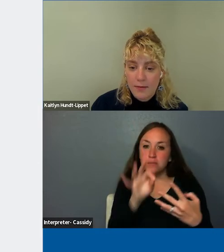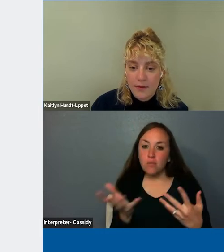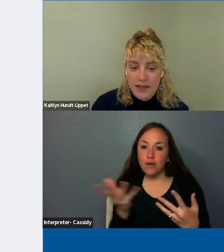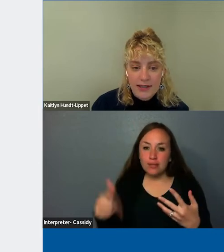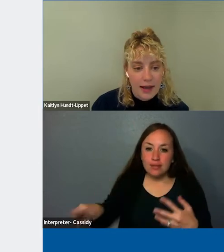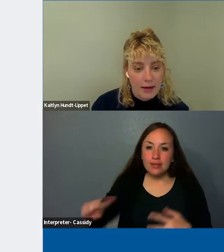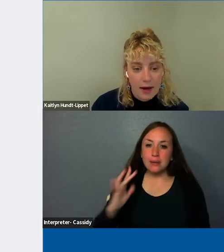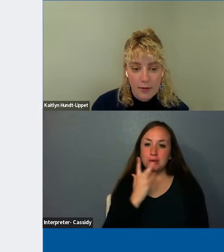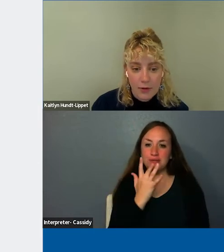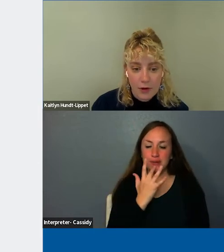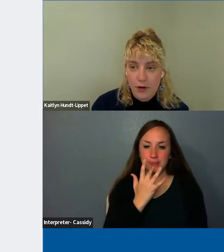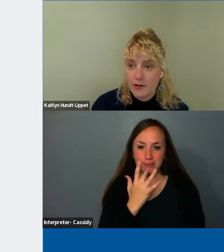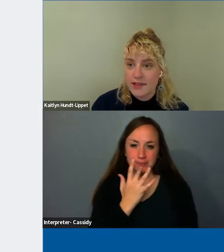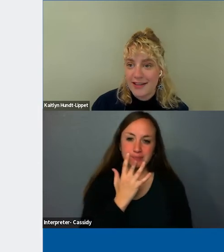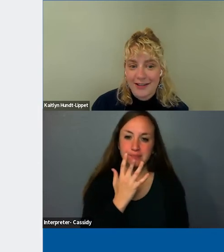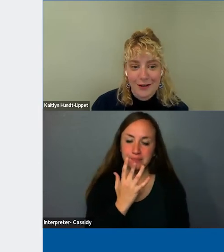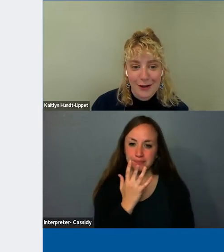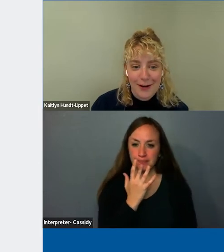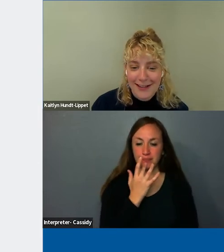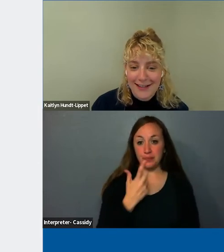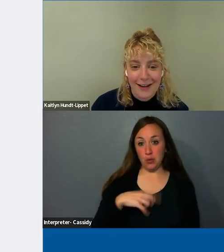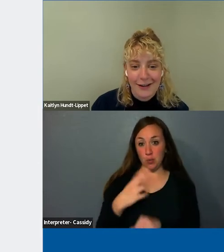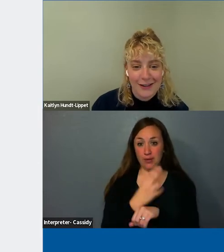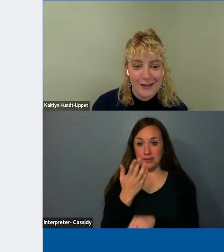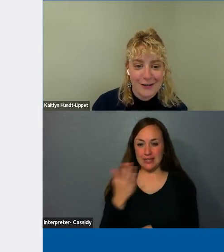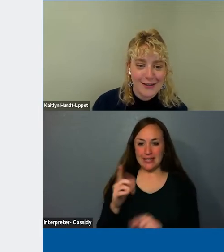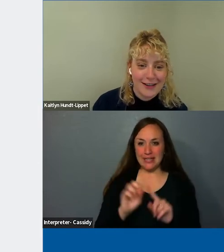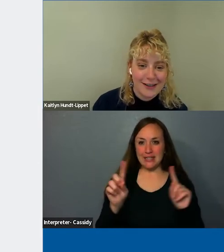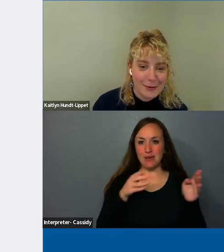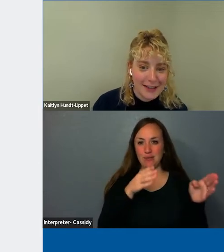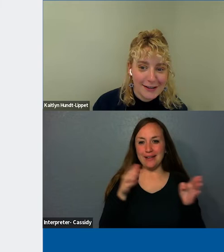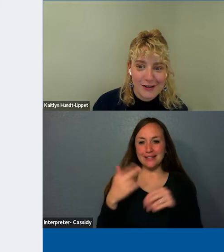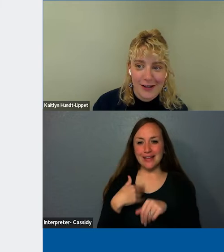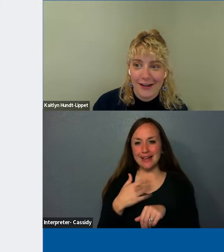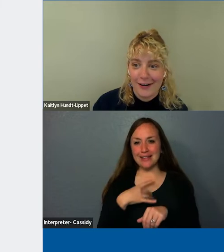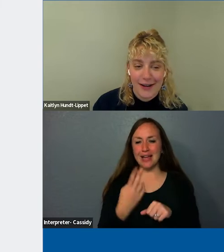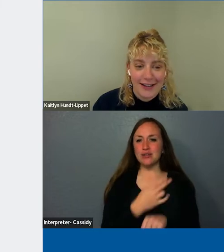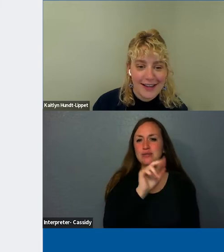just like you use things in unique ways. I often use Adobe Illustrator in ways